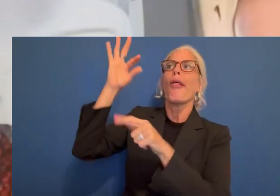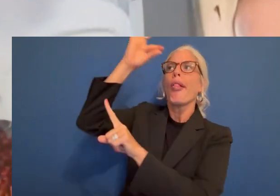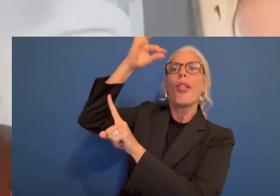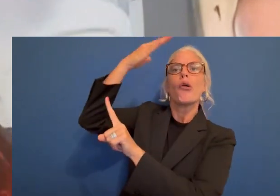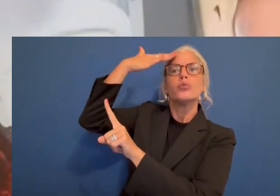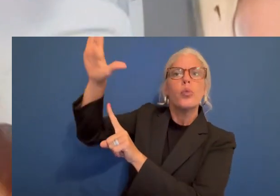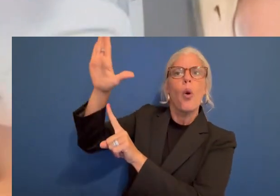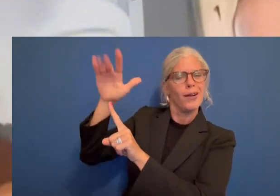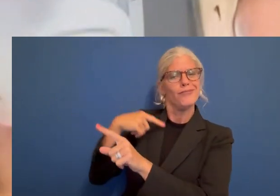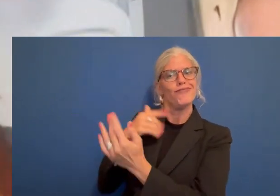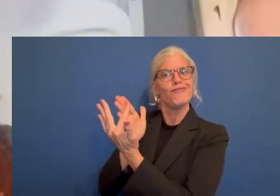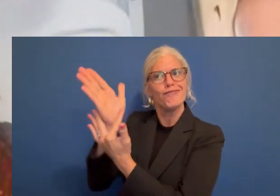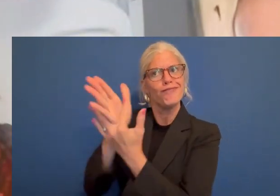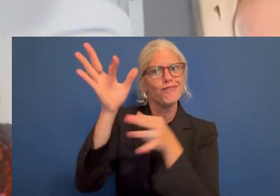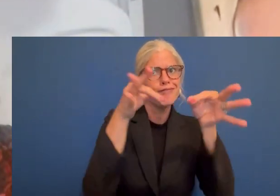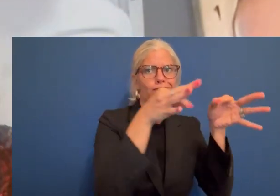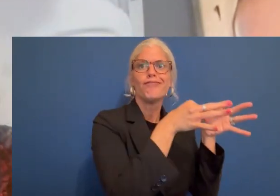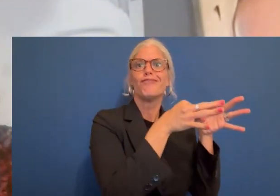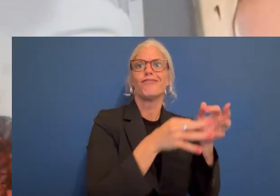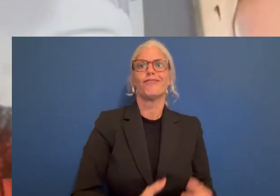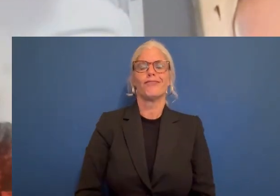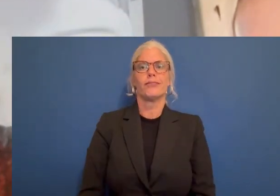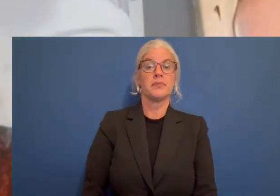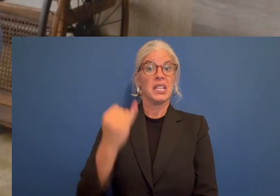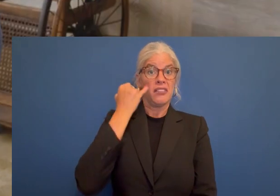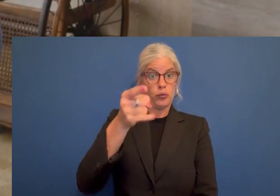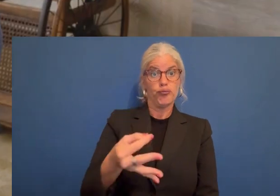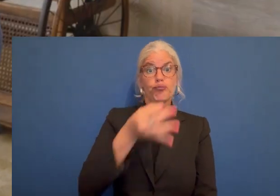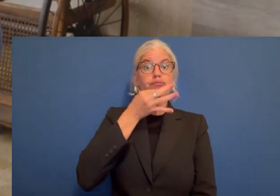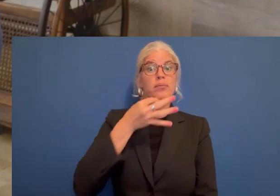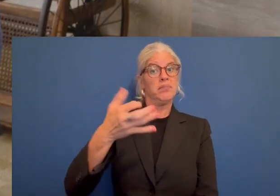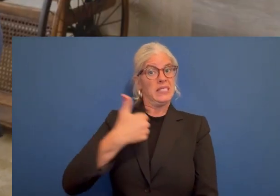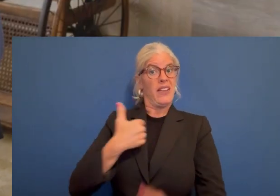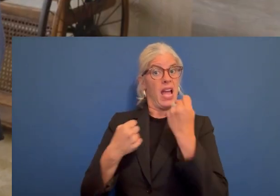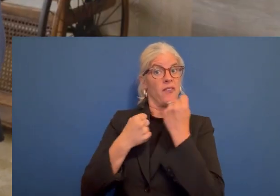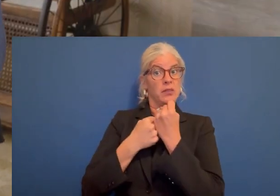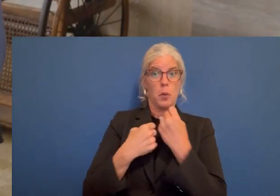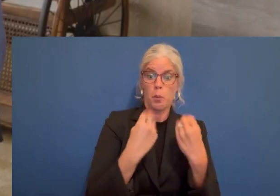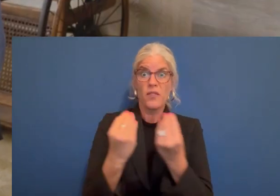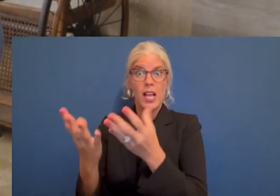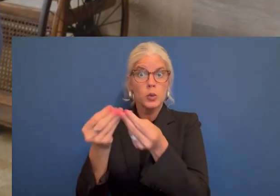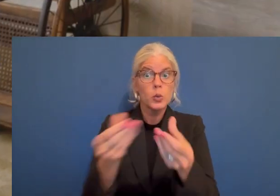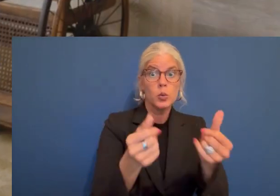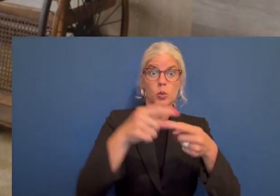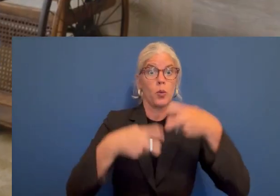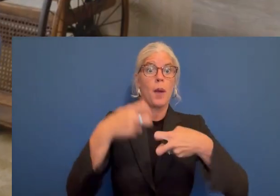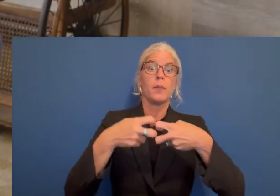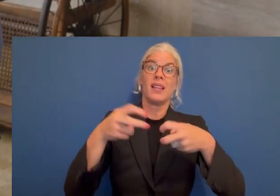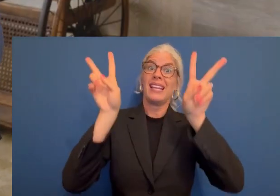you to not go into the challenges with their ignorance. If you are able to advocate for yourself and provide solutions to the problem,